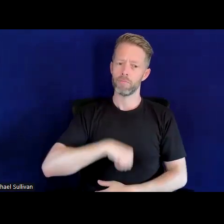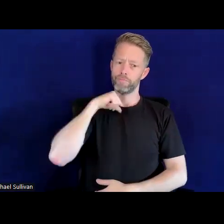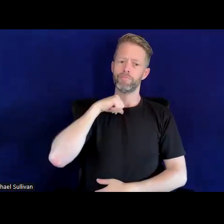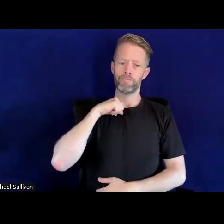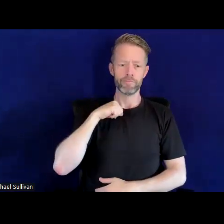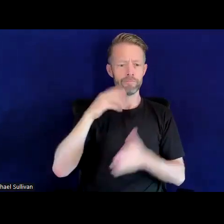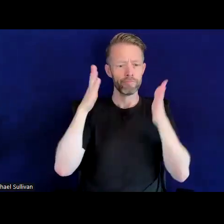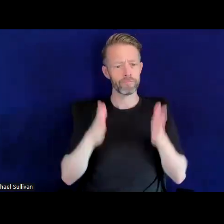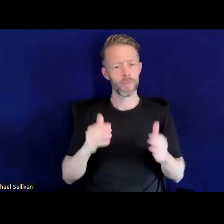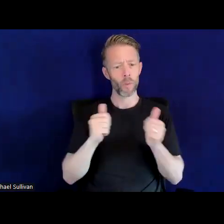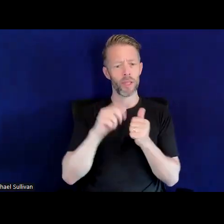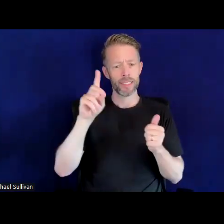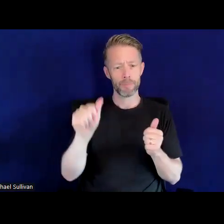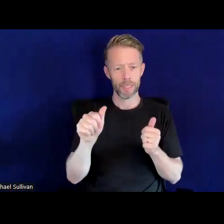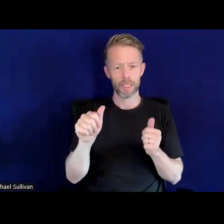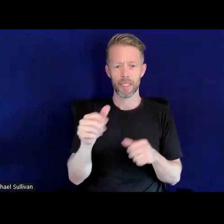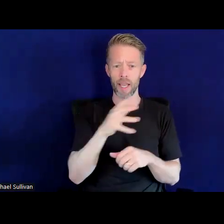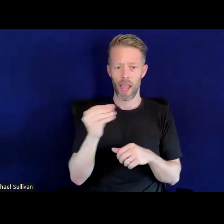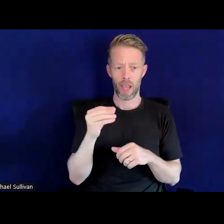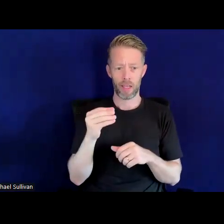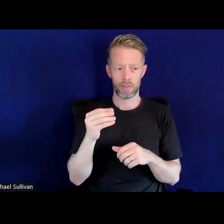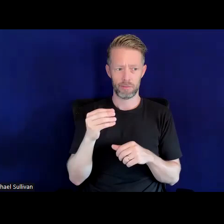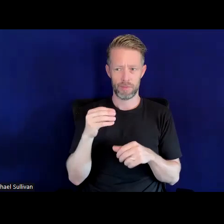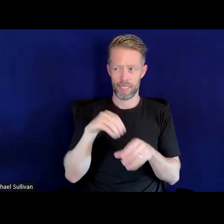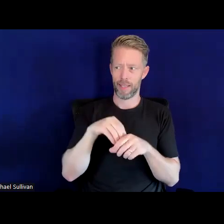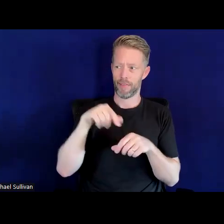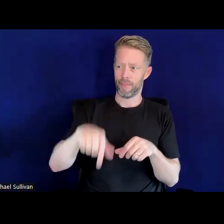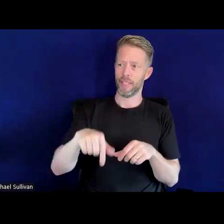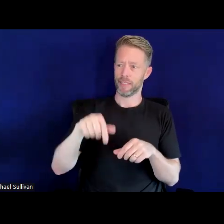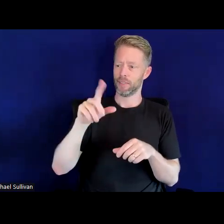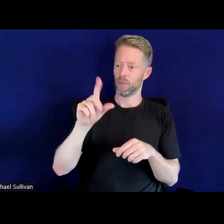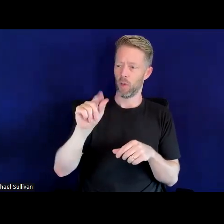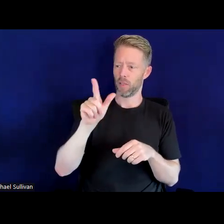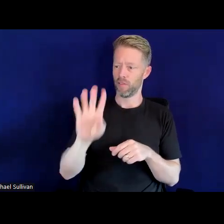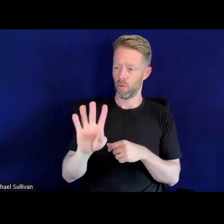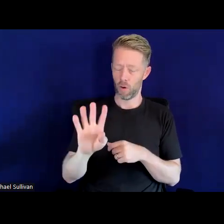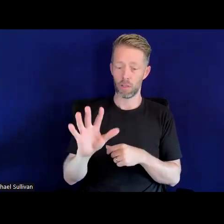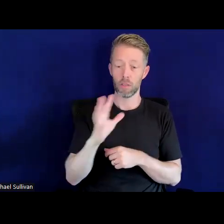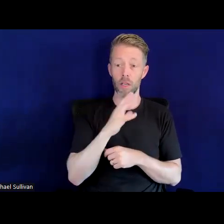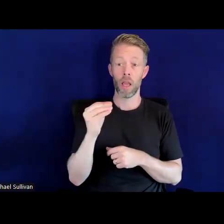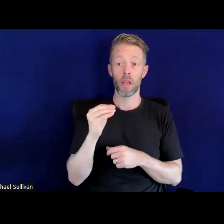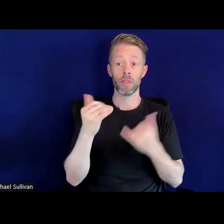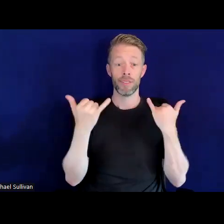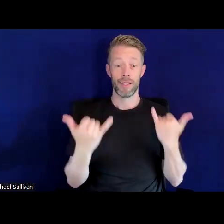person with a disability and have it be the current times because technology has